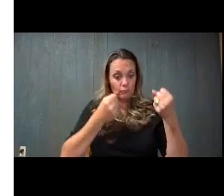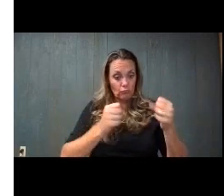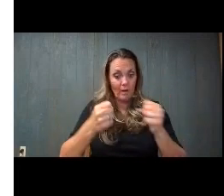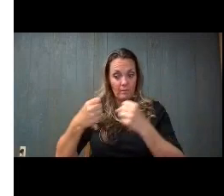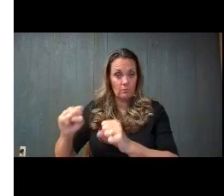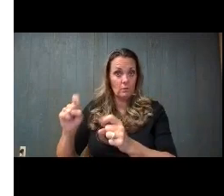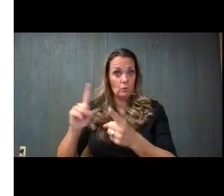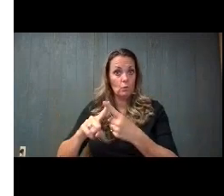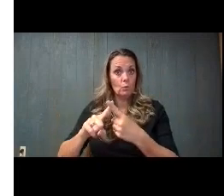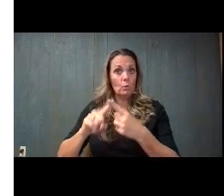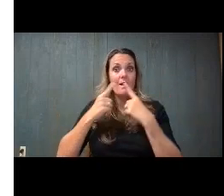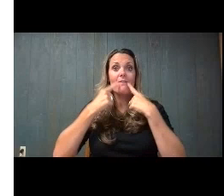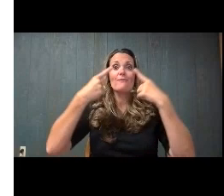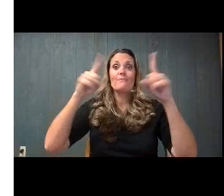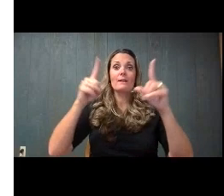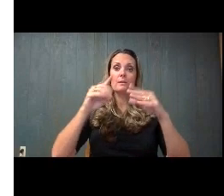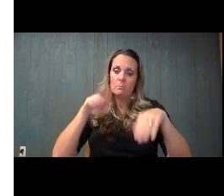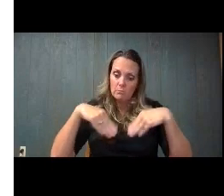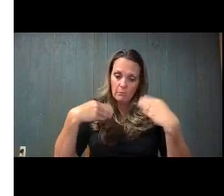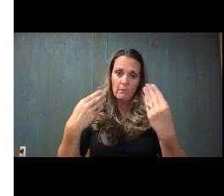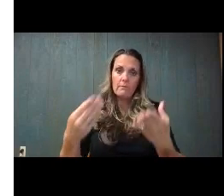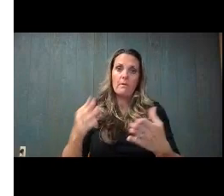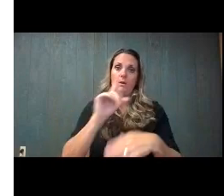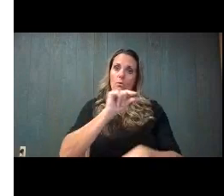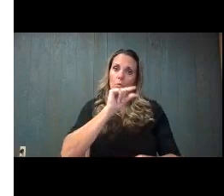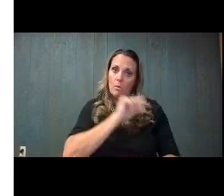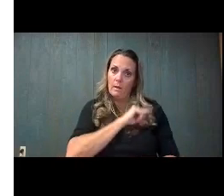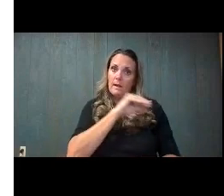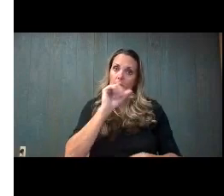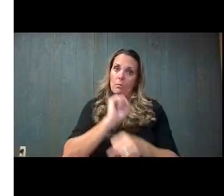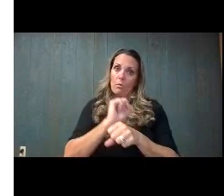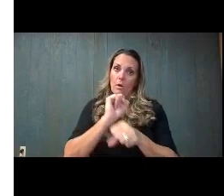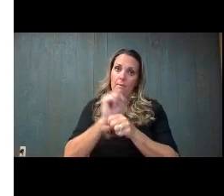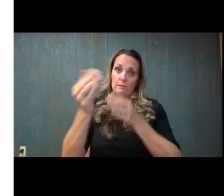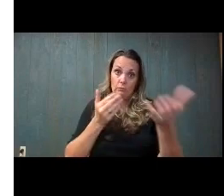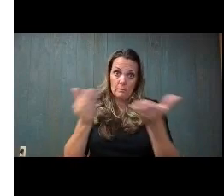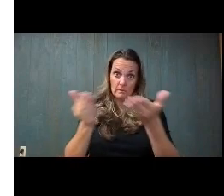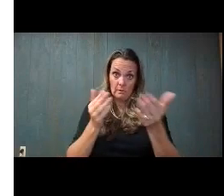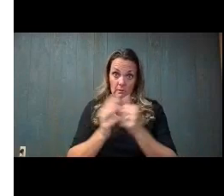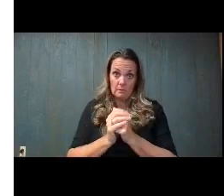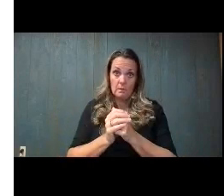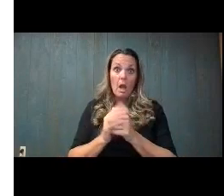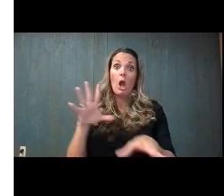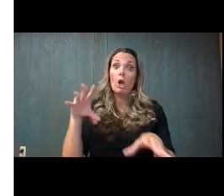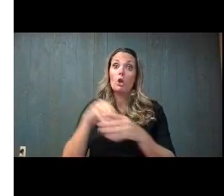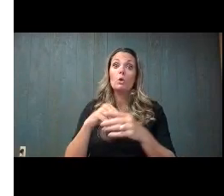to effectively provide quality employment services, including supported employment